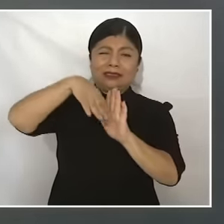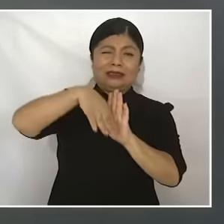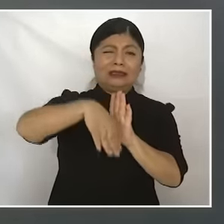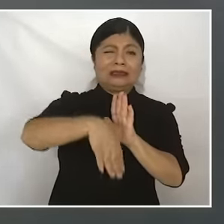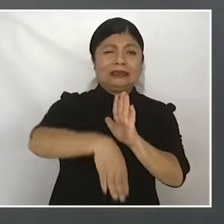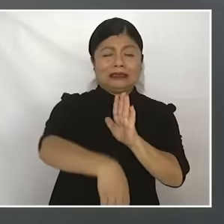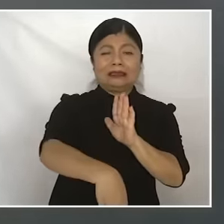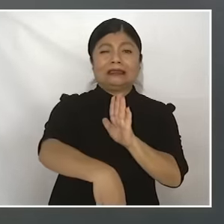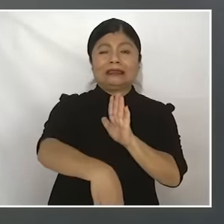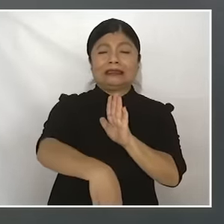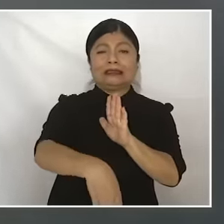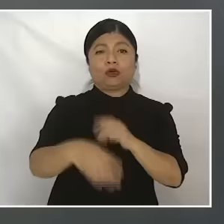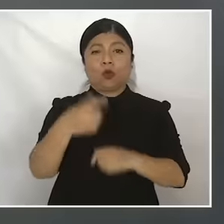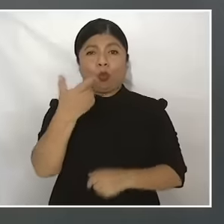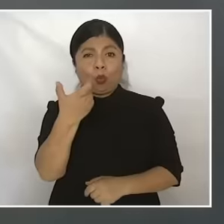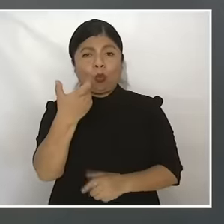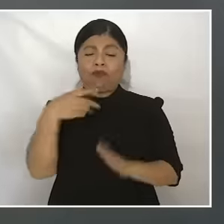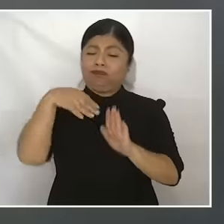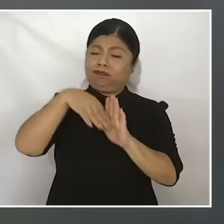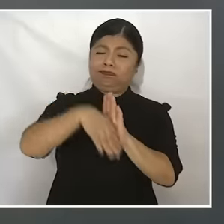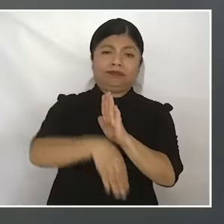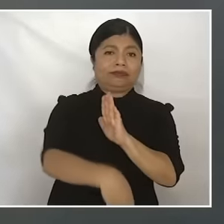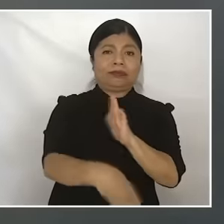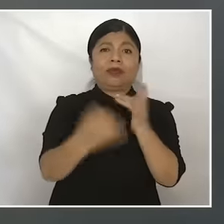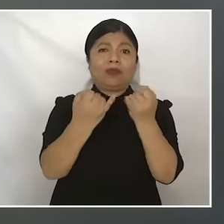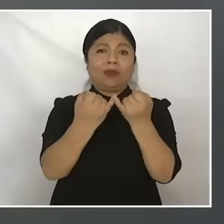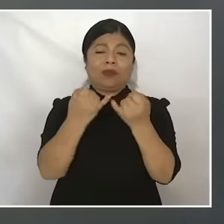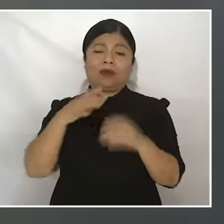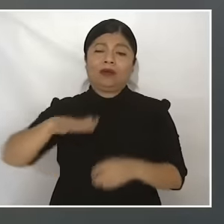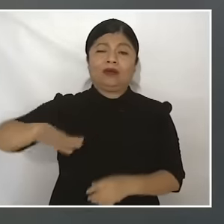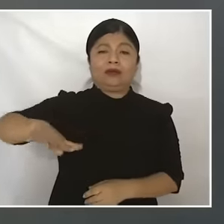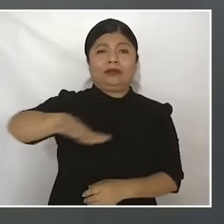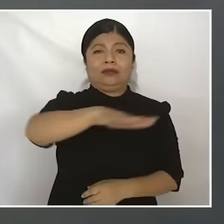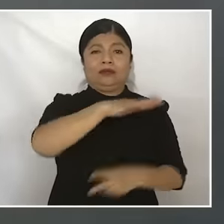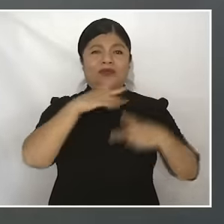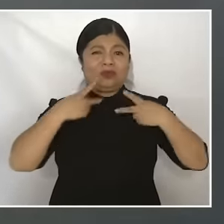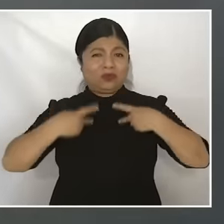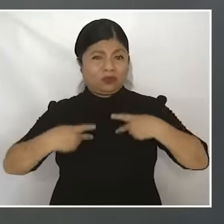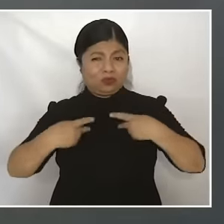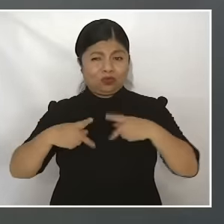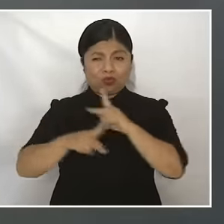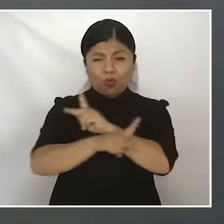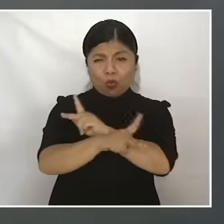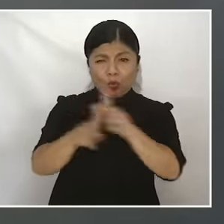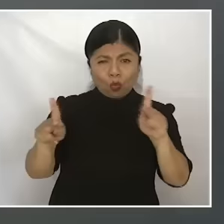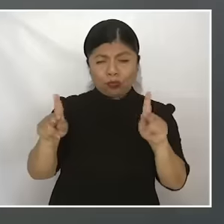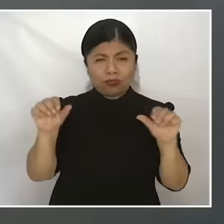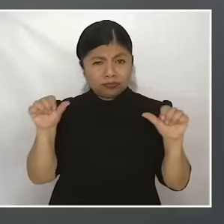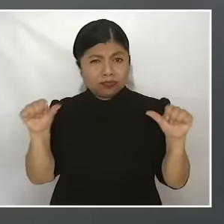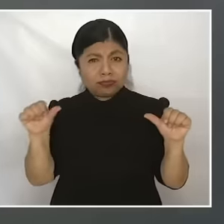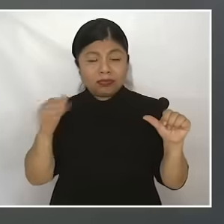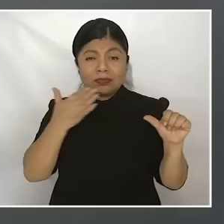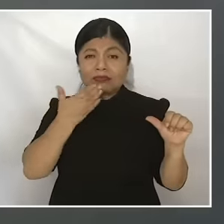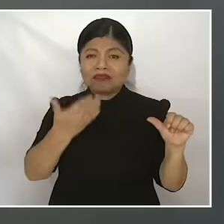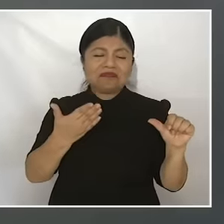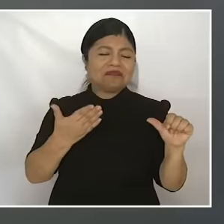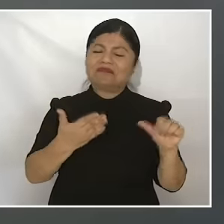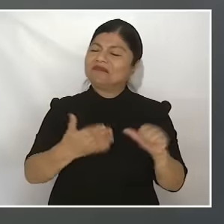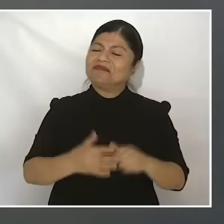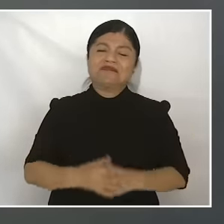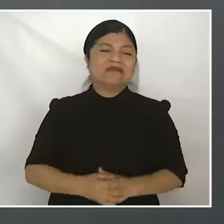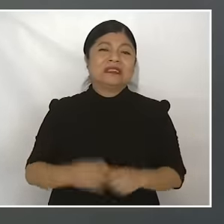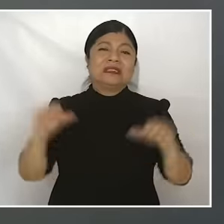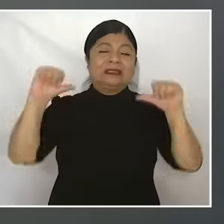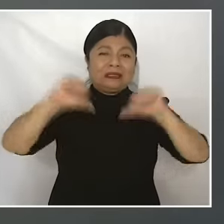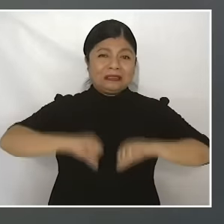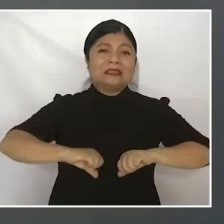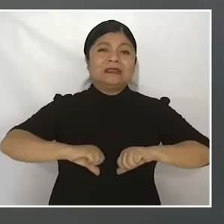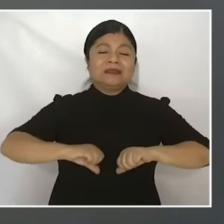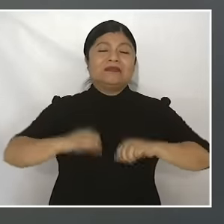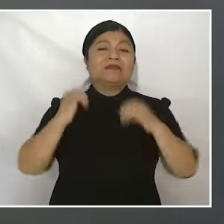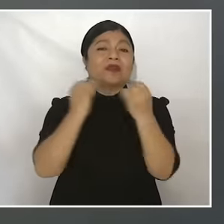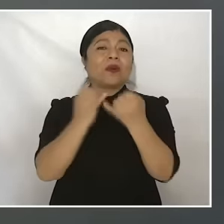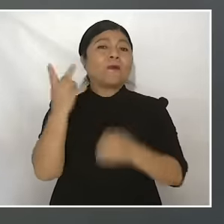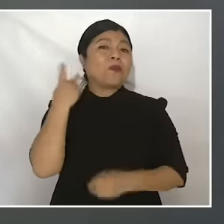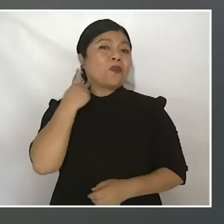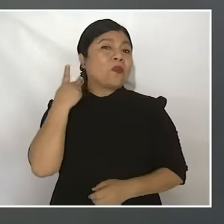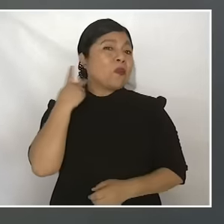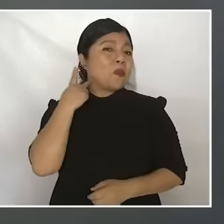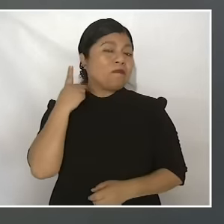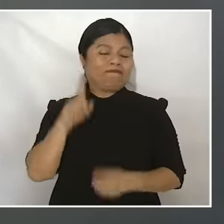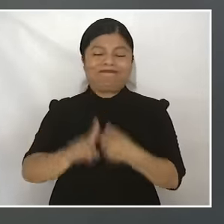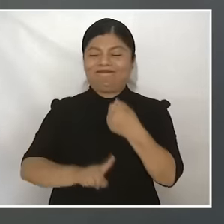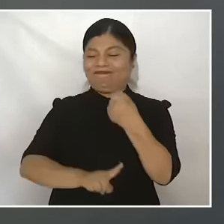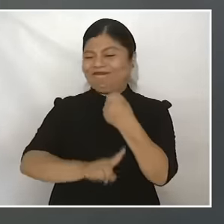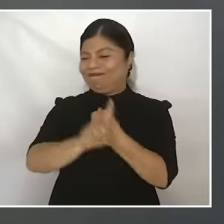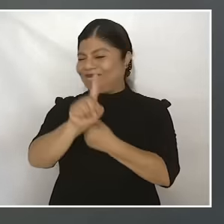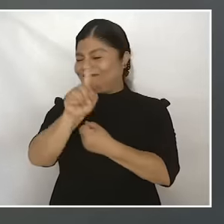social well-being a political crisis a crisis due to the loss of